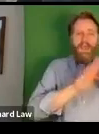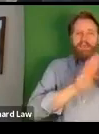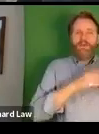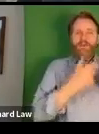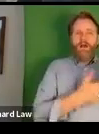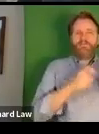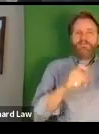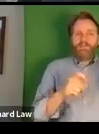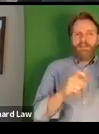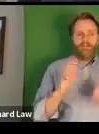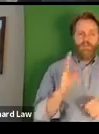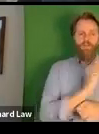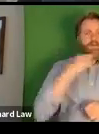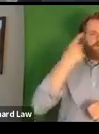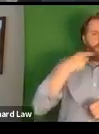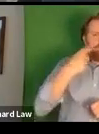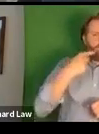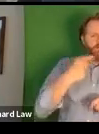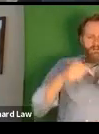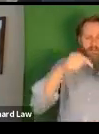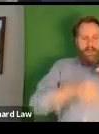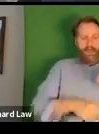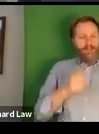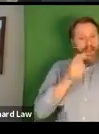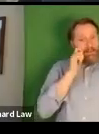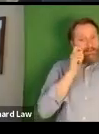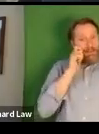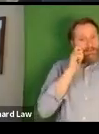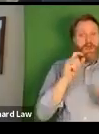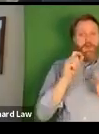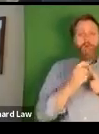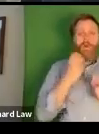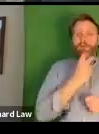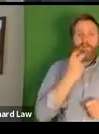Vectis Portsmouth so a real cross-section there across the Union are